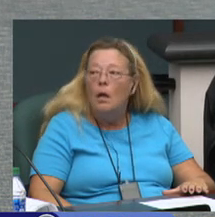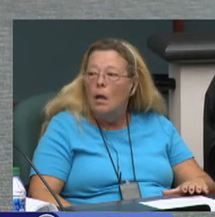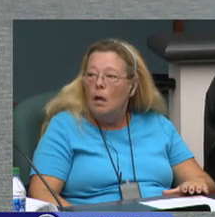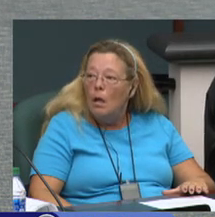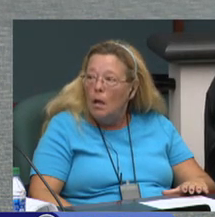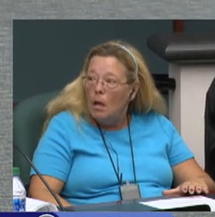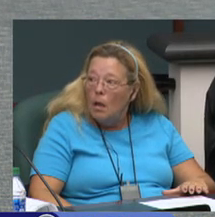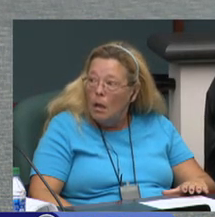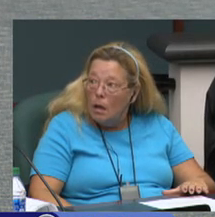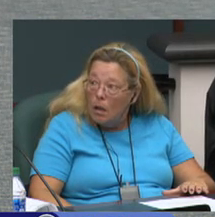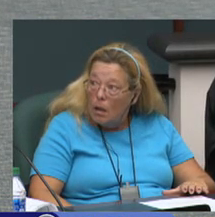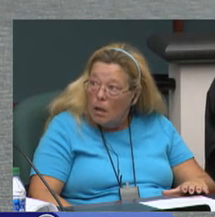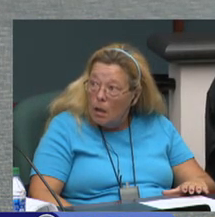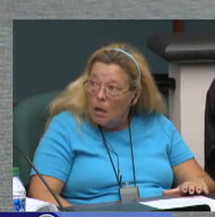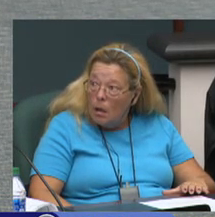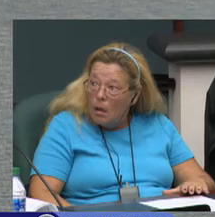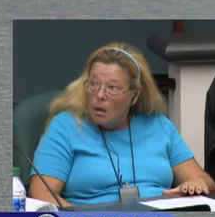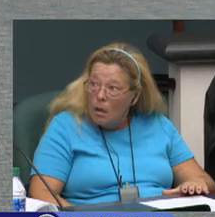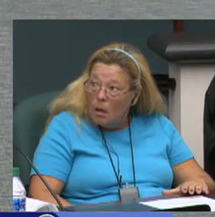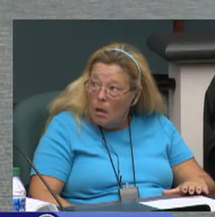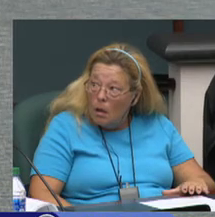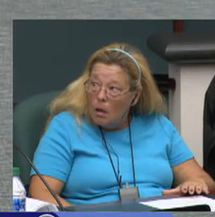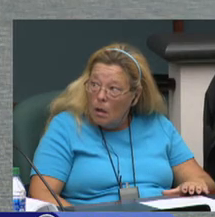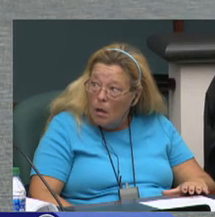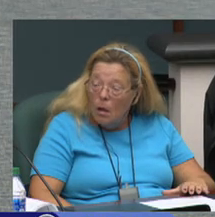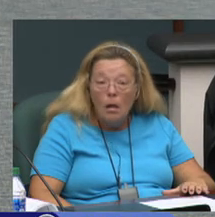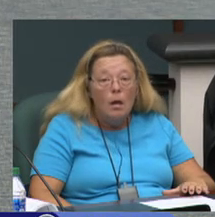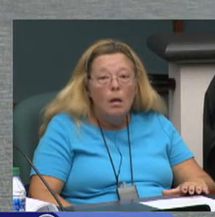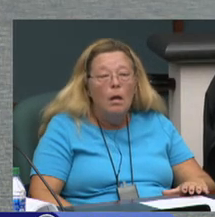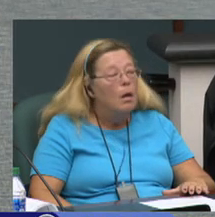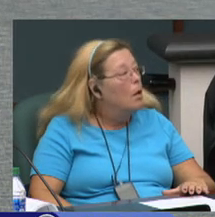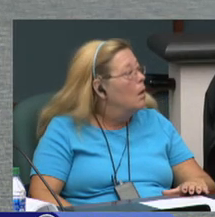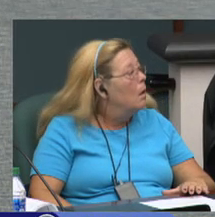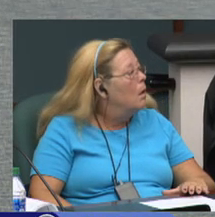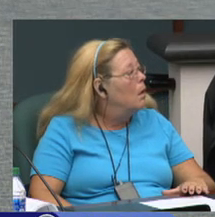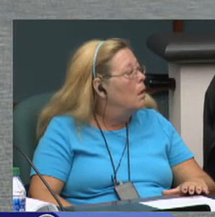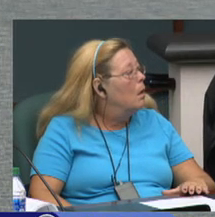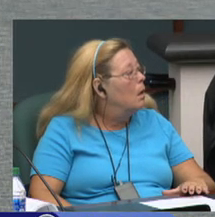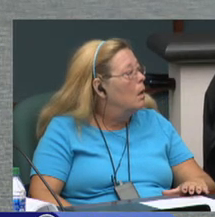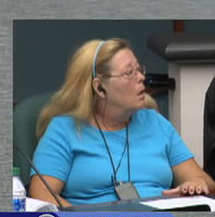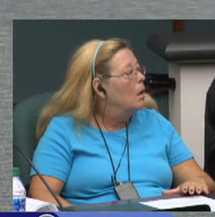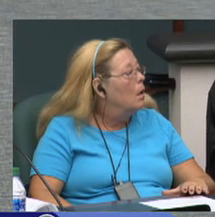I'll just reset the clock if my my presentations as I said it's going to be